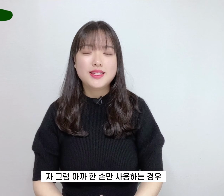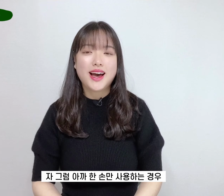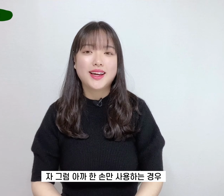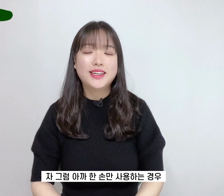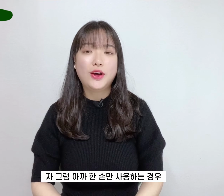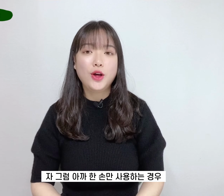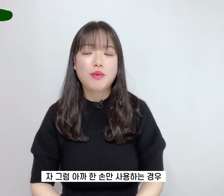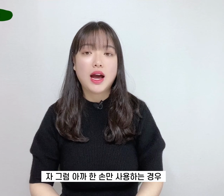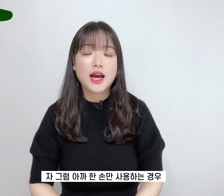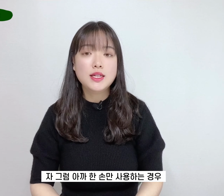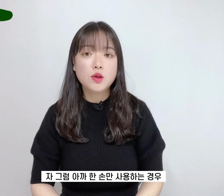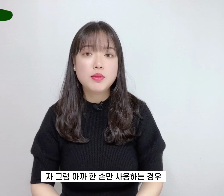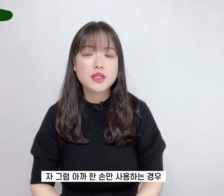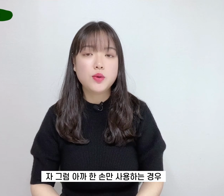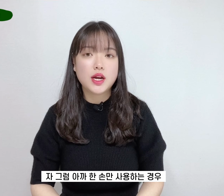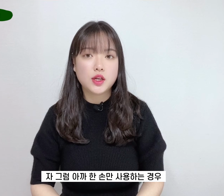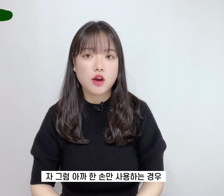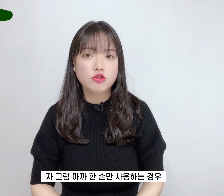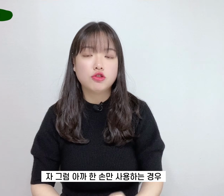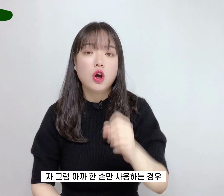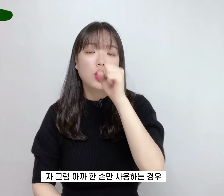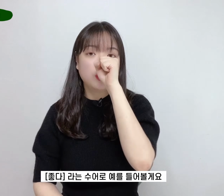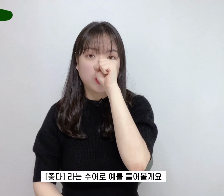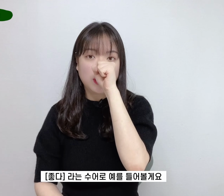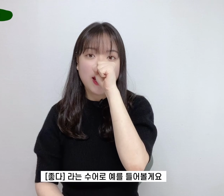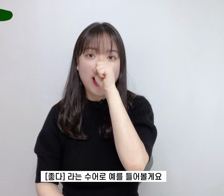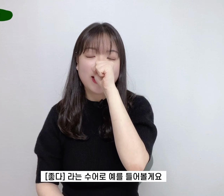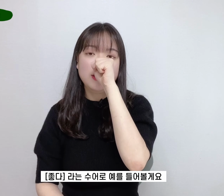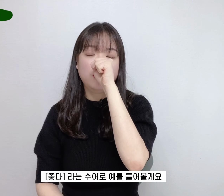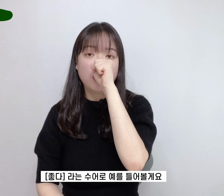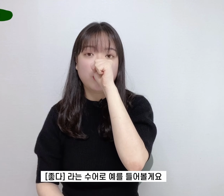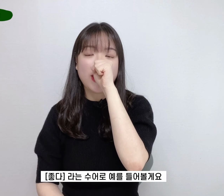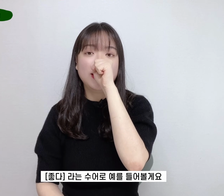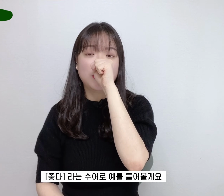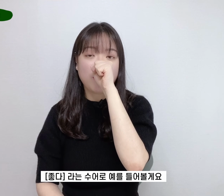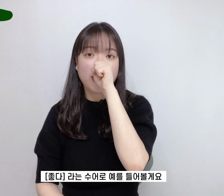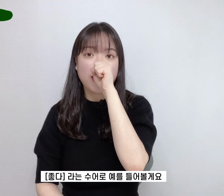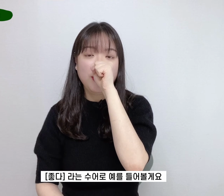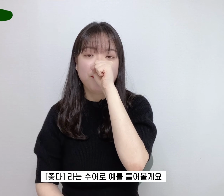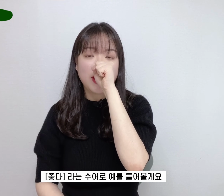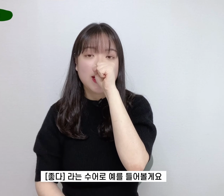Now, let's take an example with the sign language [Good]